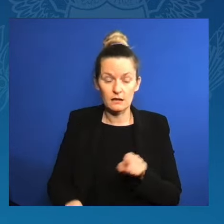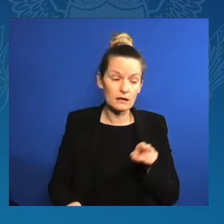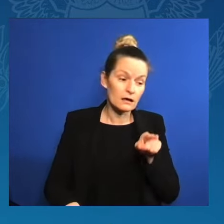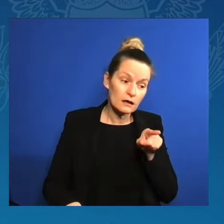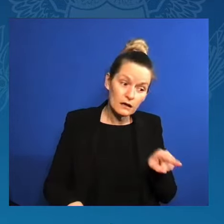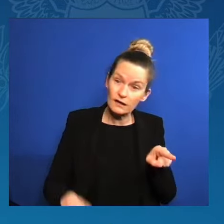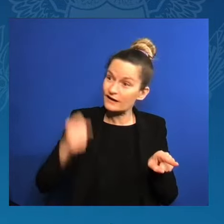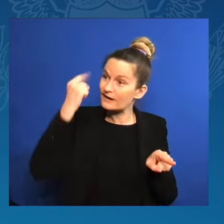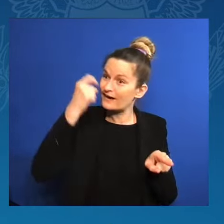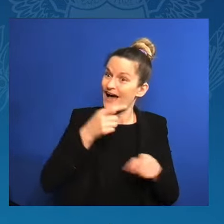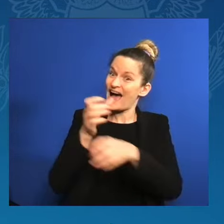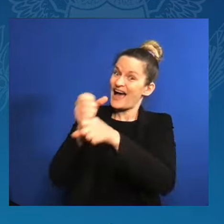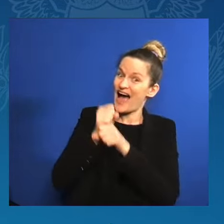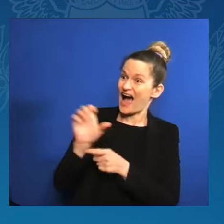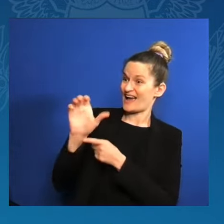an infection that could have killed her.